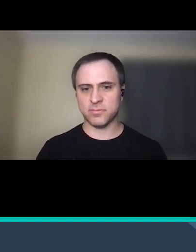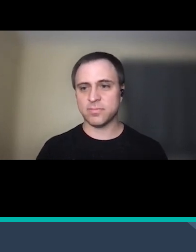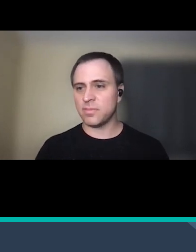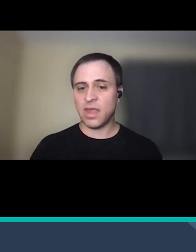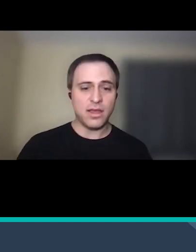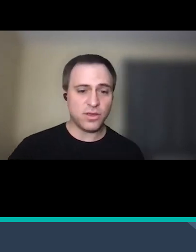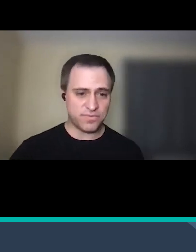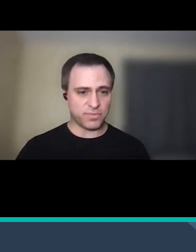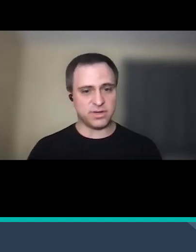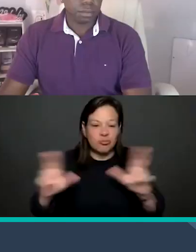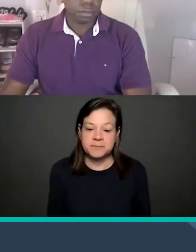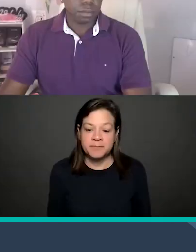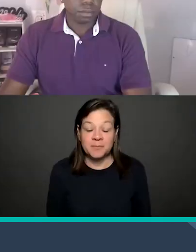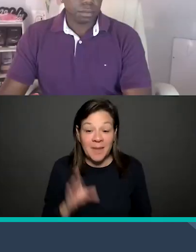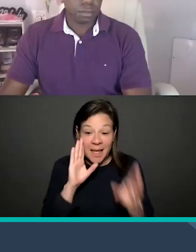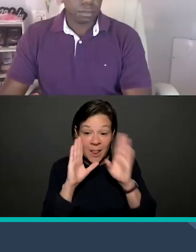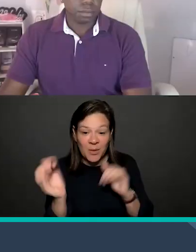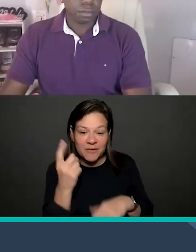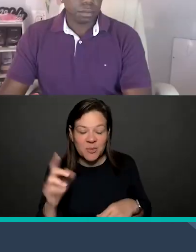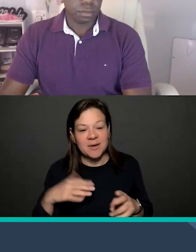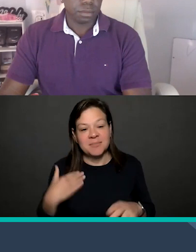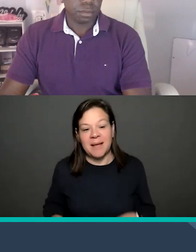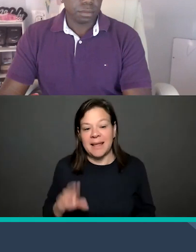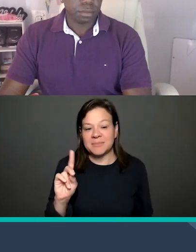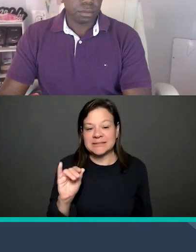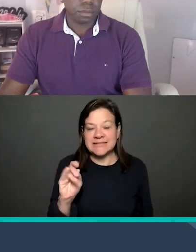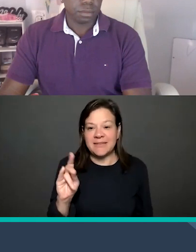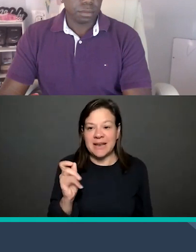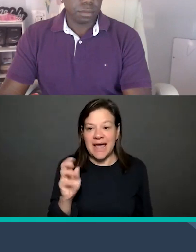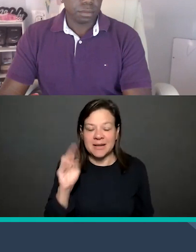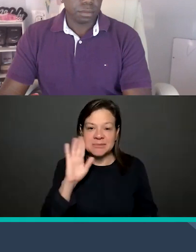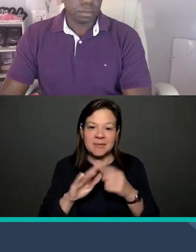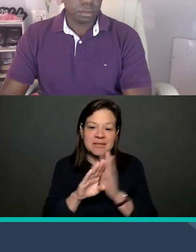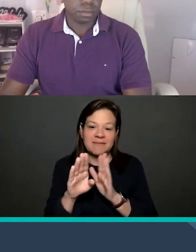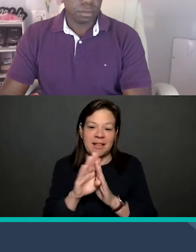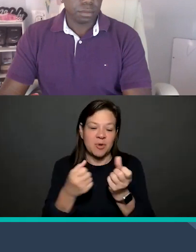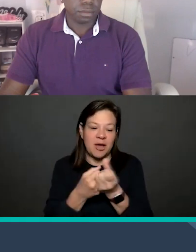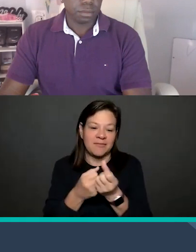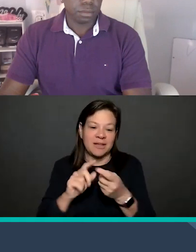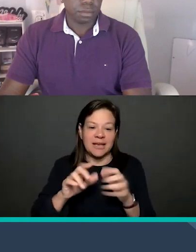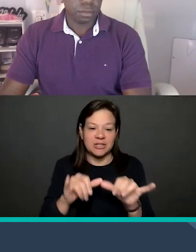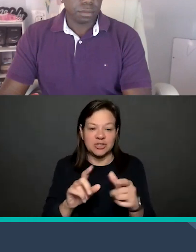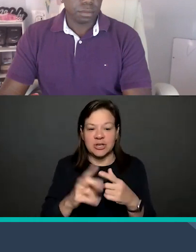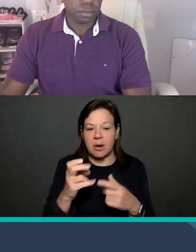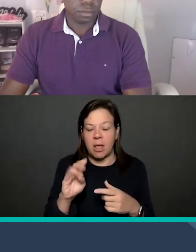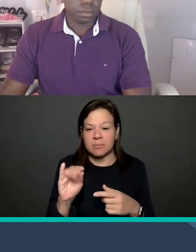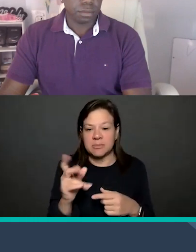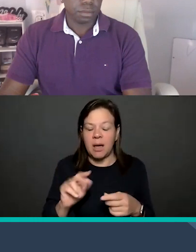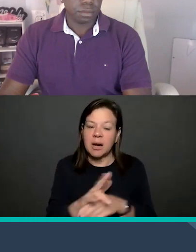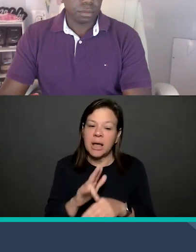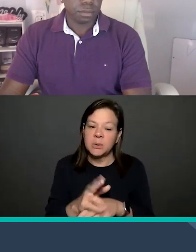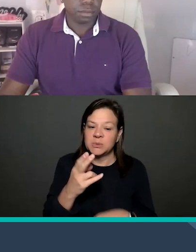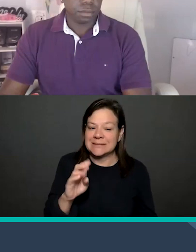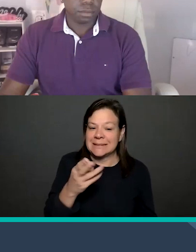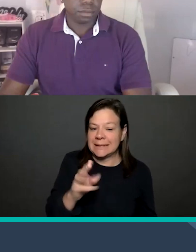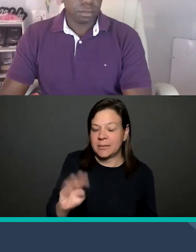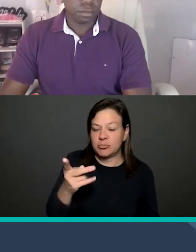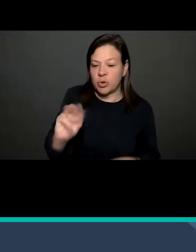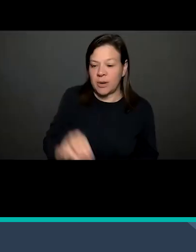HELLO, I AM DAVID ADAMS, DEVELOPER ADVOCATE ENGINEER